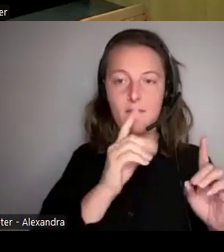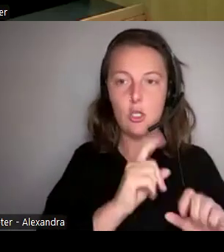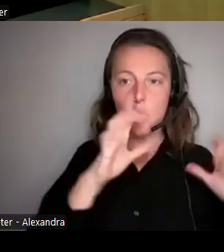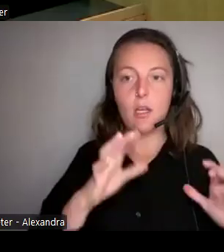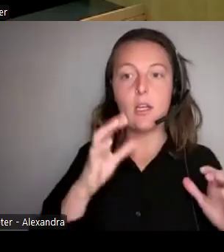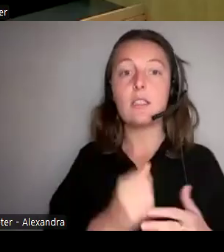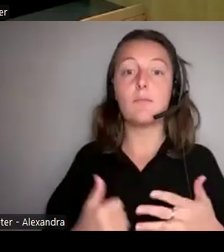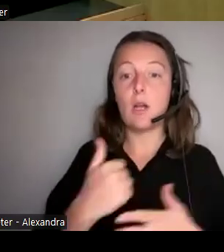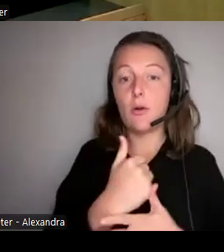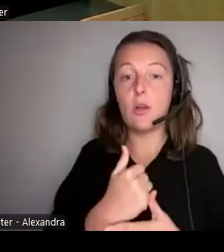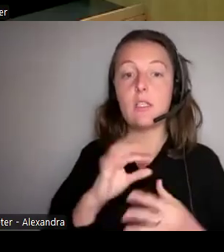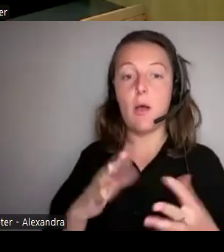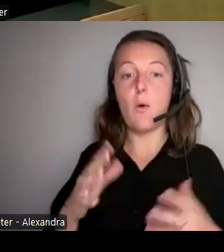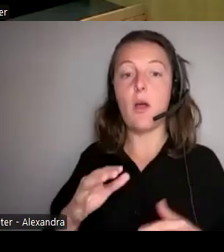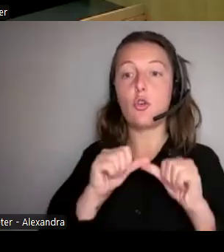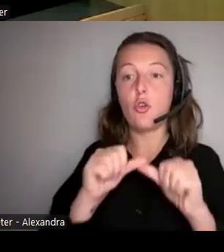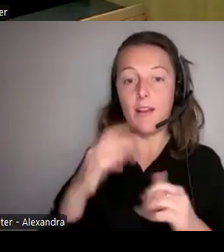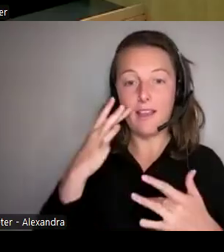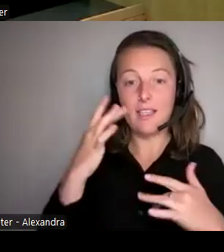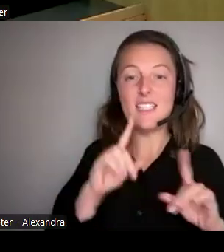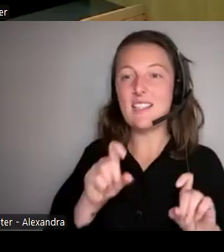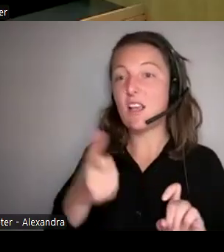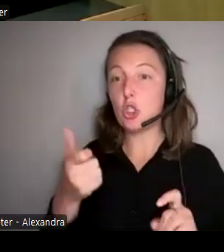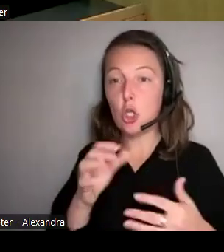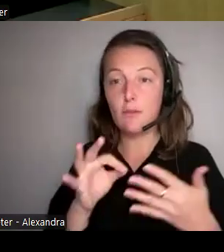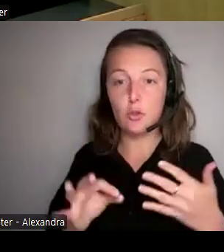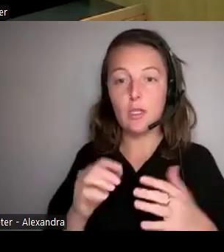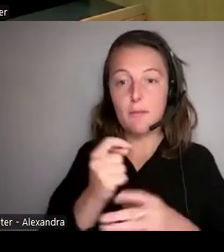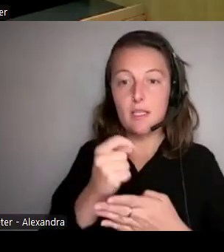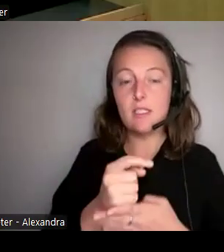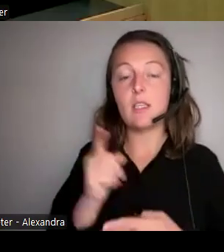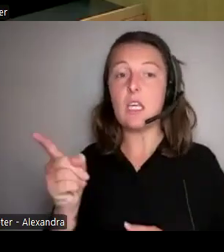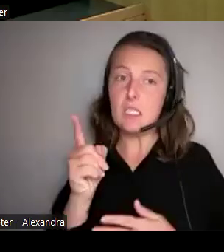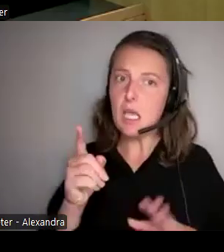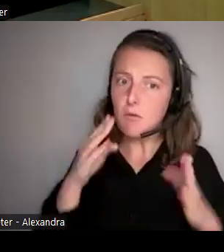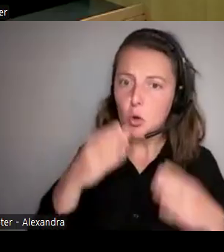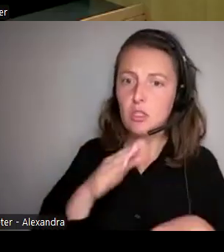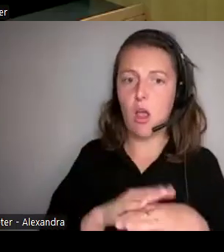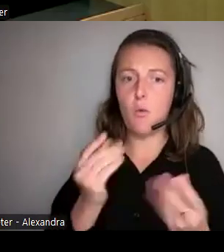illness testing alternative treatments. He's really into replication studies and developing